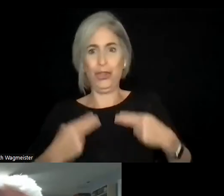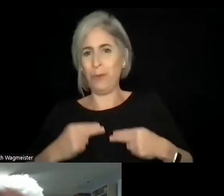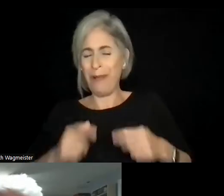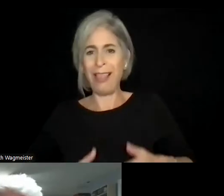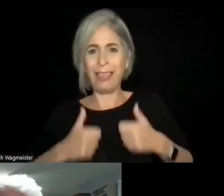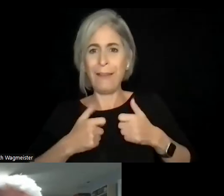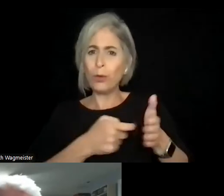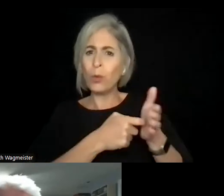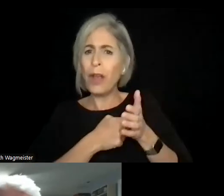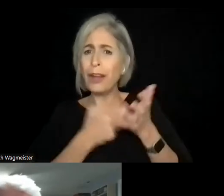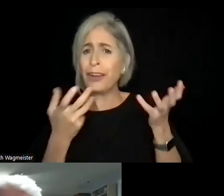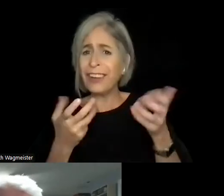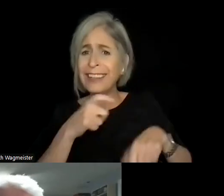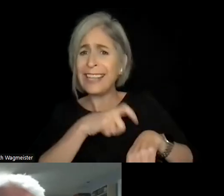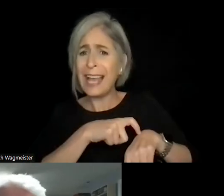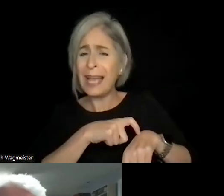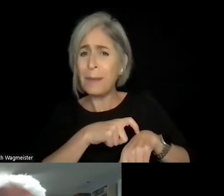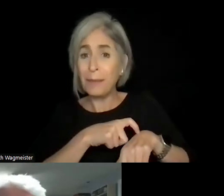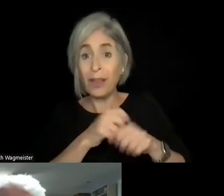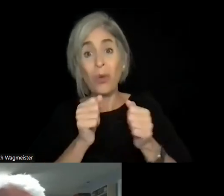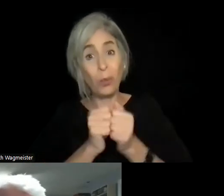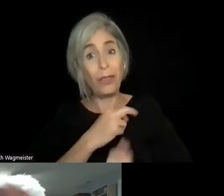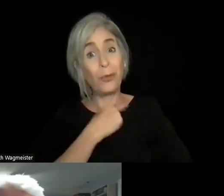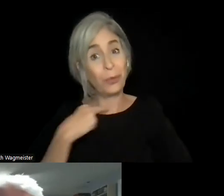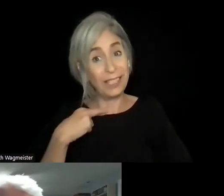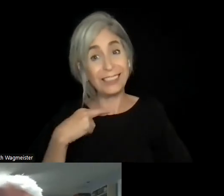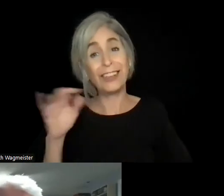s we have done over our world's life, our human